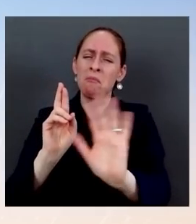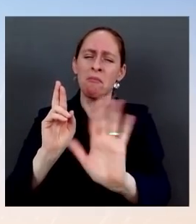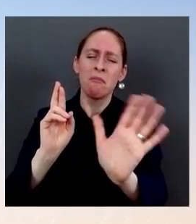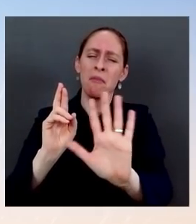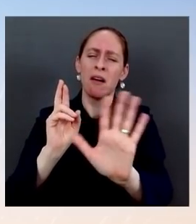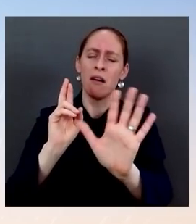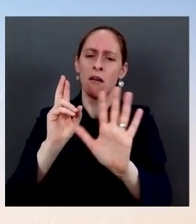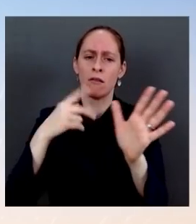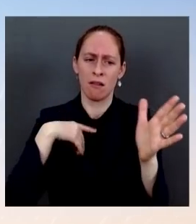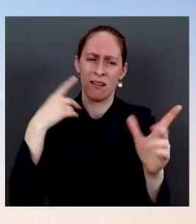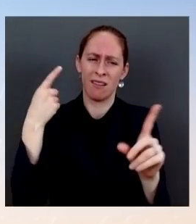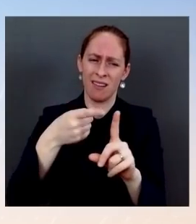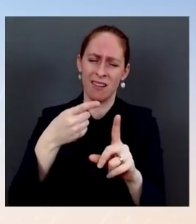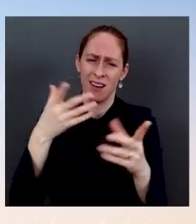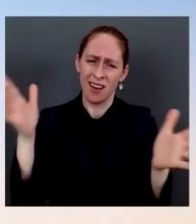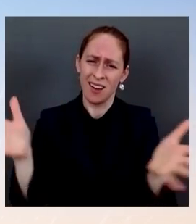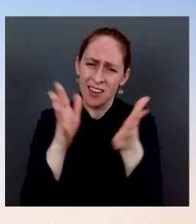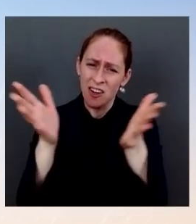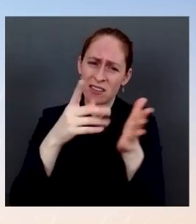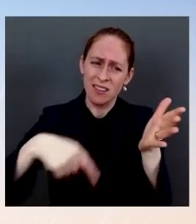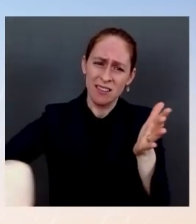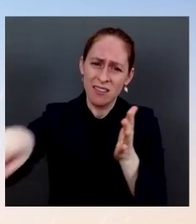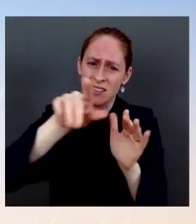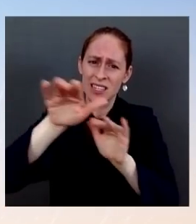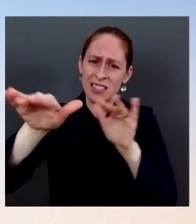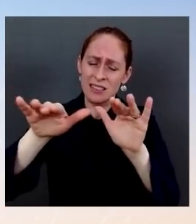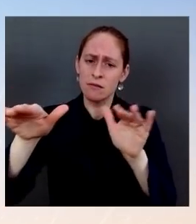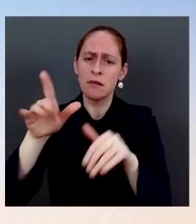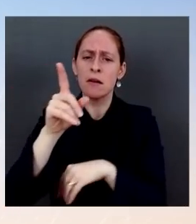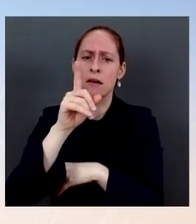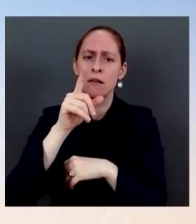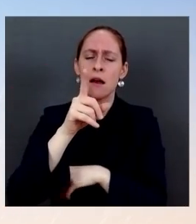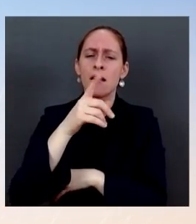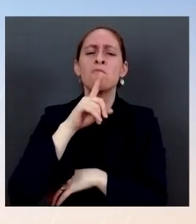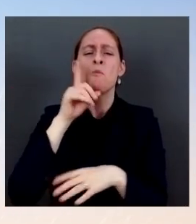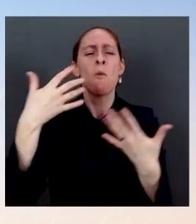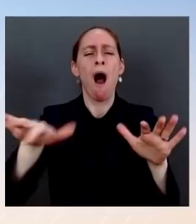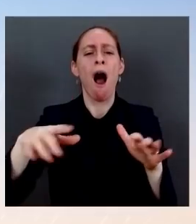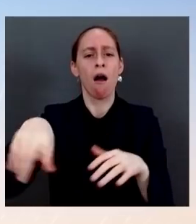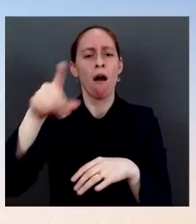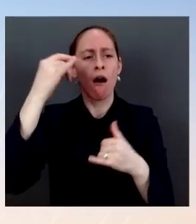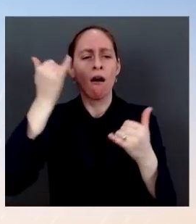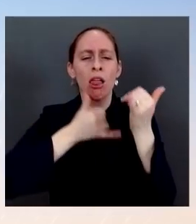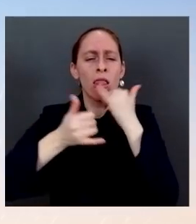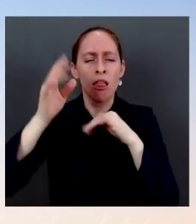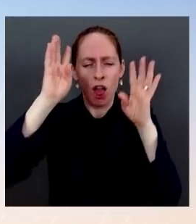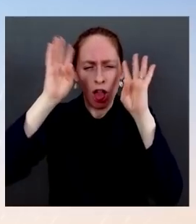The Press: With the former President defending vaccines -- Tuesday, President Biden mentioned that's one of the only things that he actually agrees